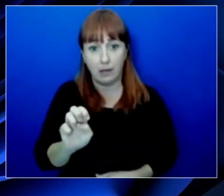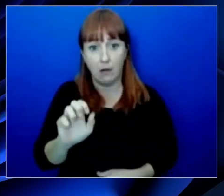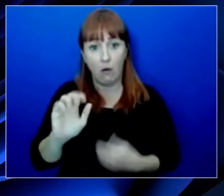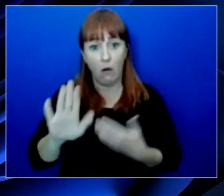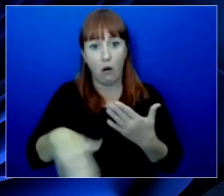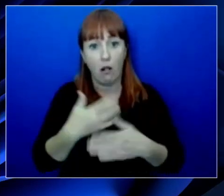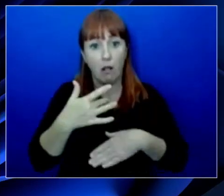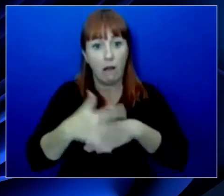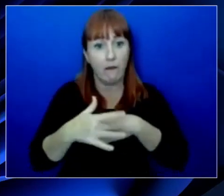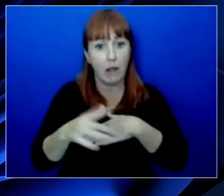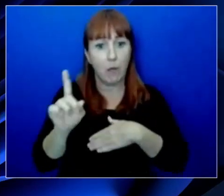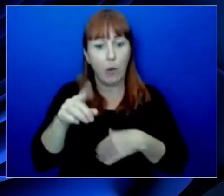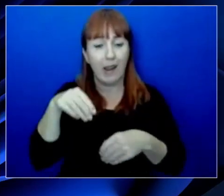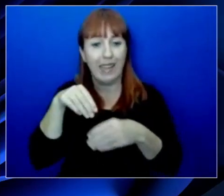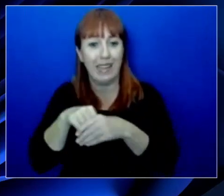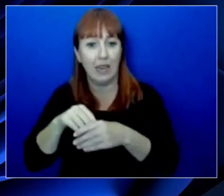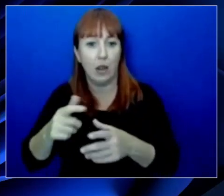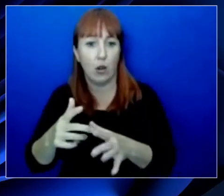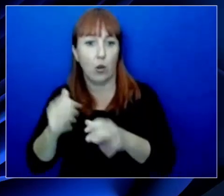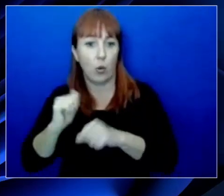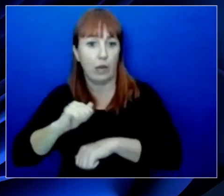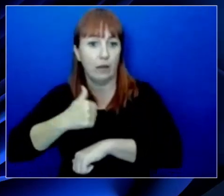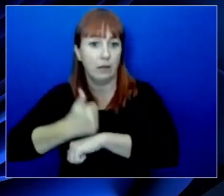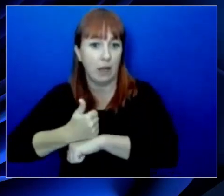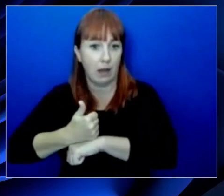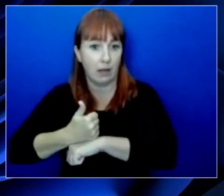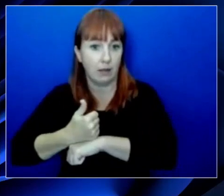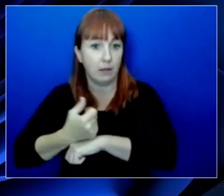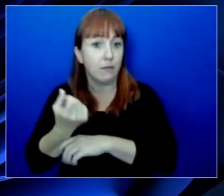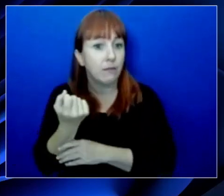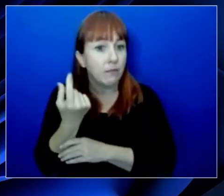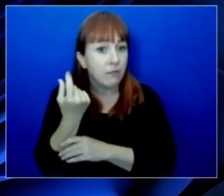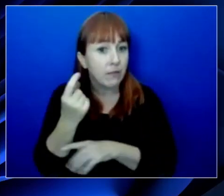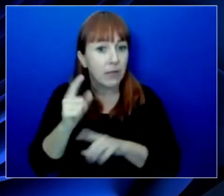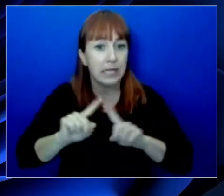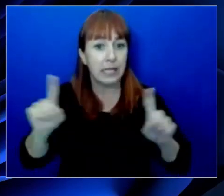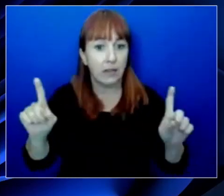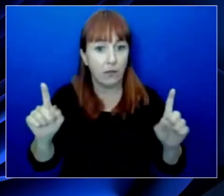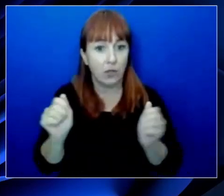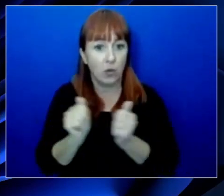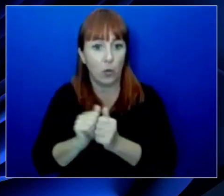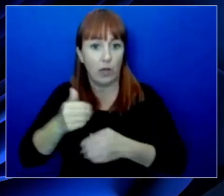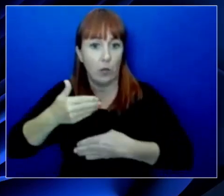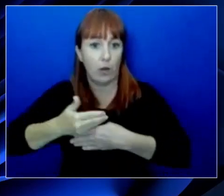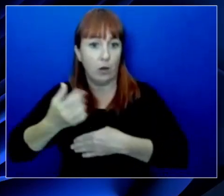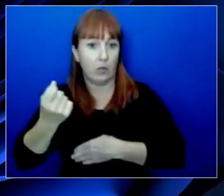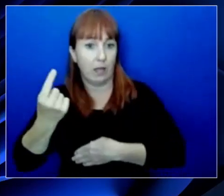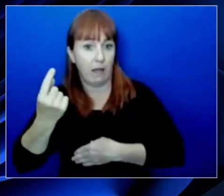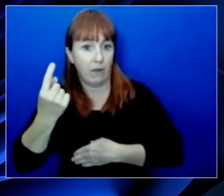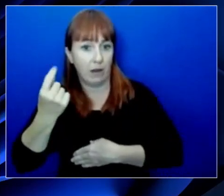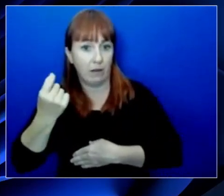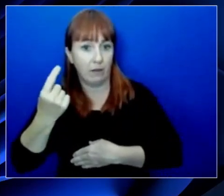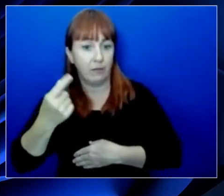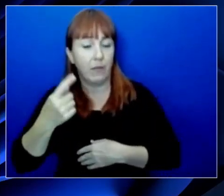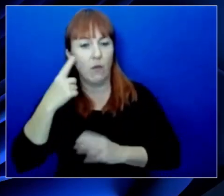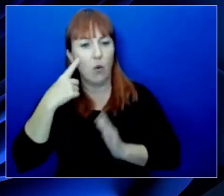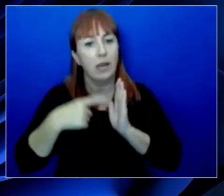you inside of quick settings. The difference here in Windows 11 is that let's say I moved to volume.